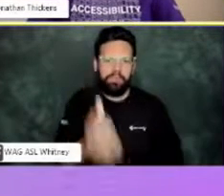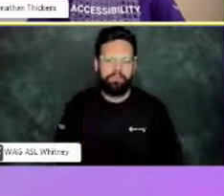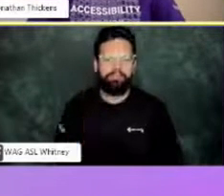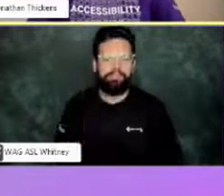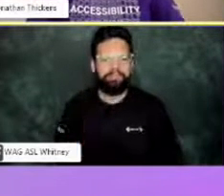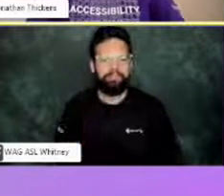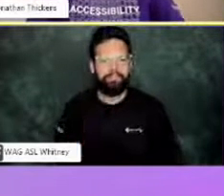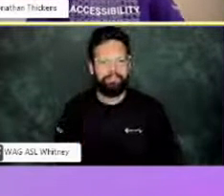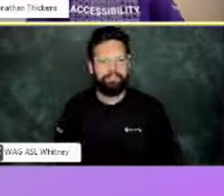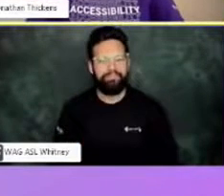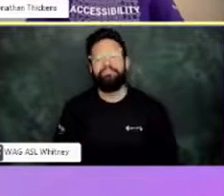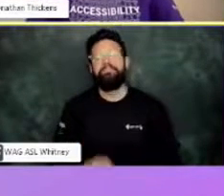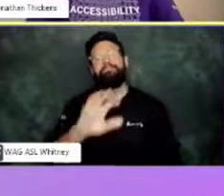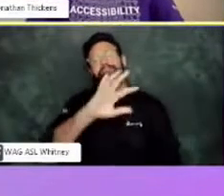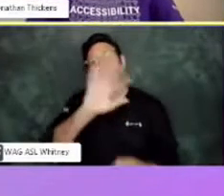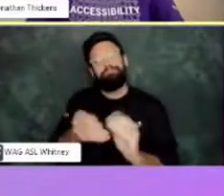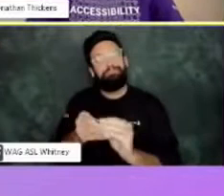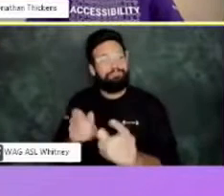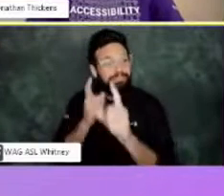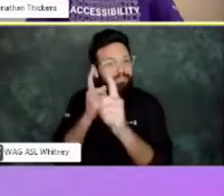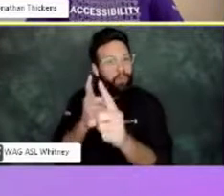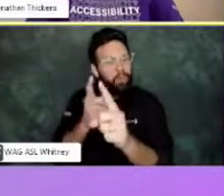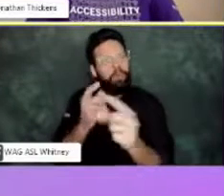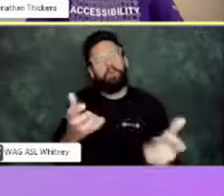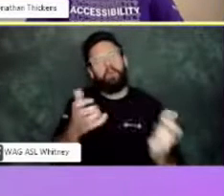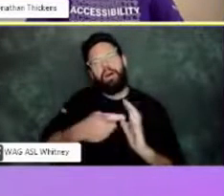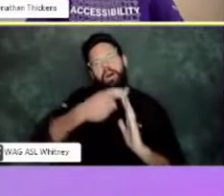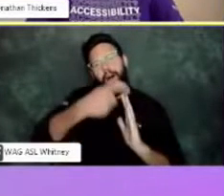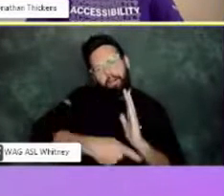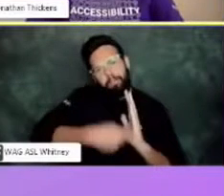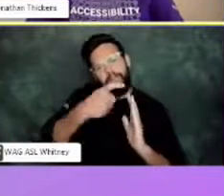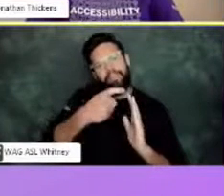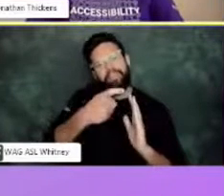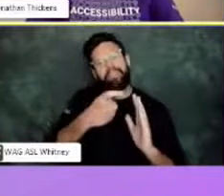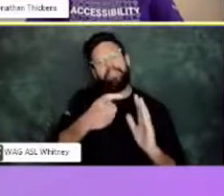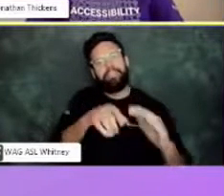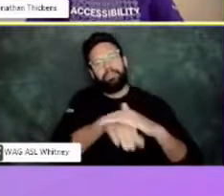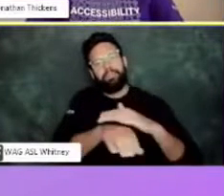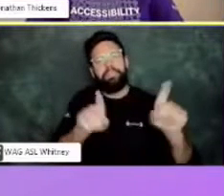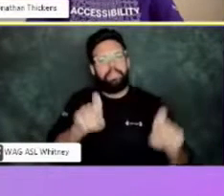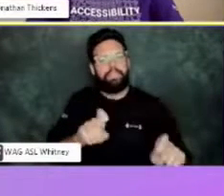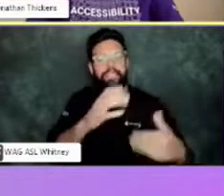Overall, we wanted to make automated accessibility testing easier to do and more powerful simultaneously,